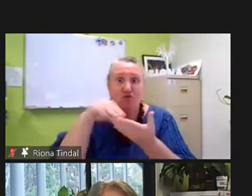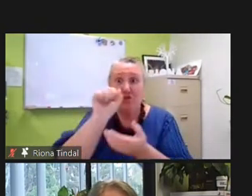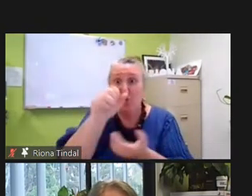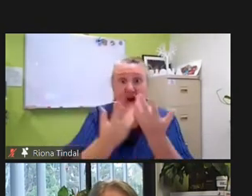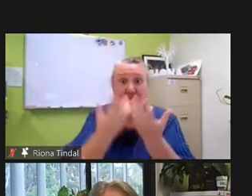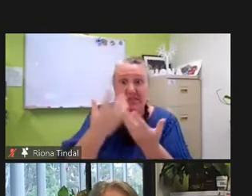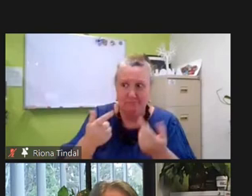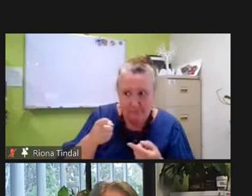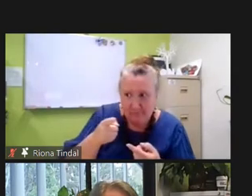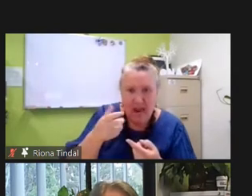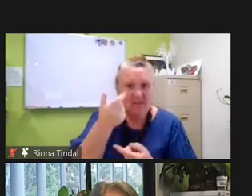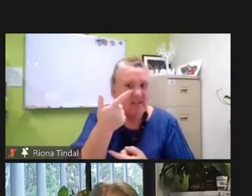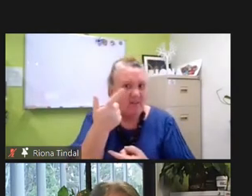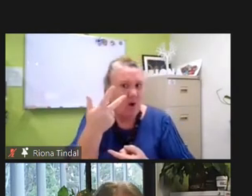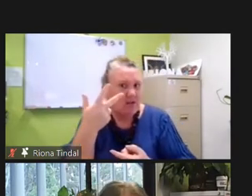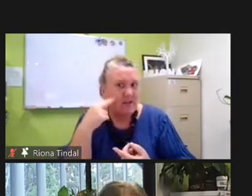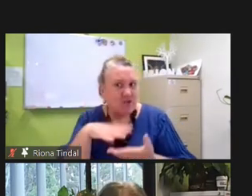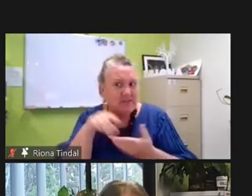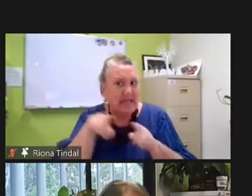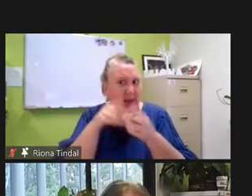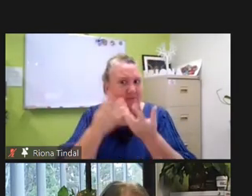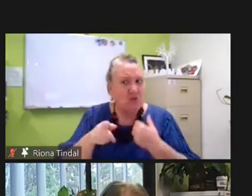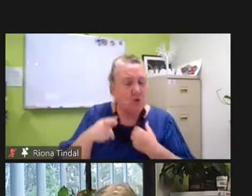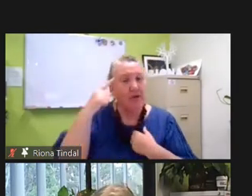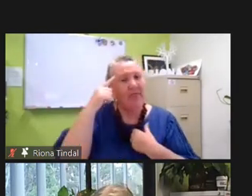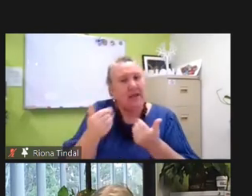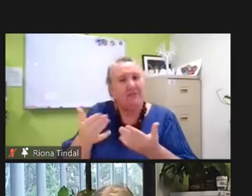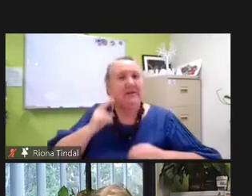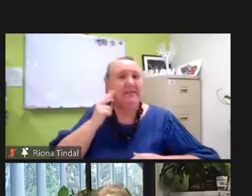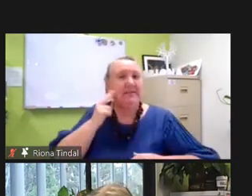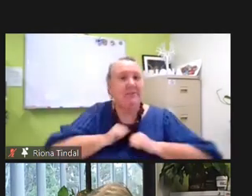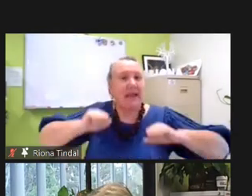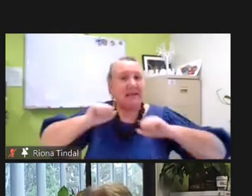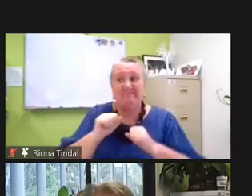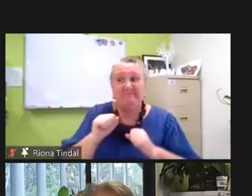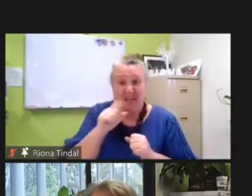Think about your deaf students within university. I think there might be seven, eight, or nine. Give